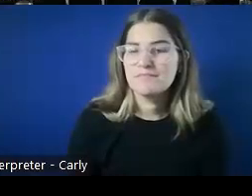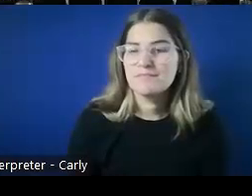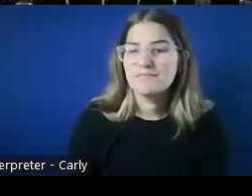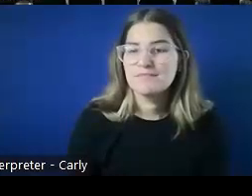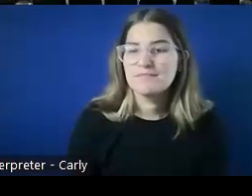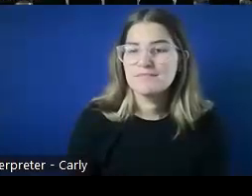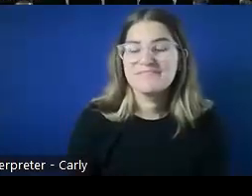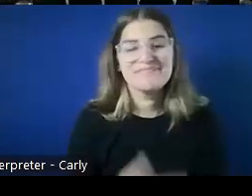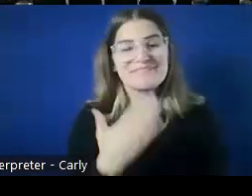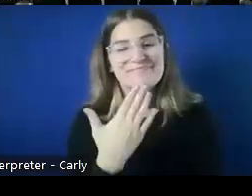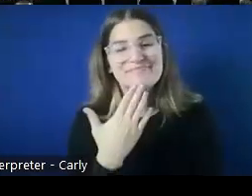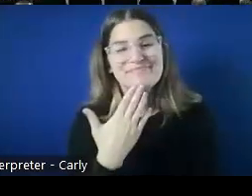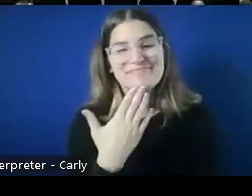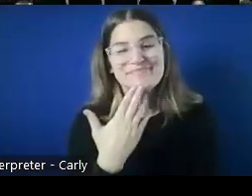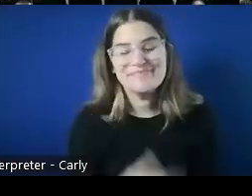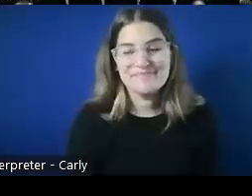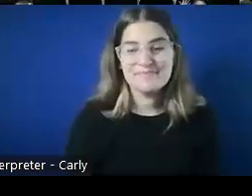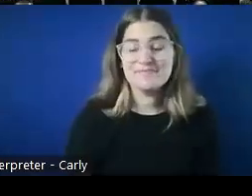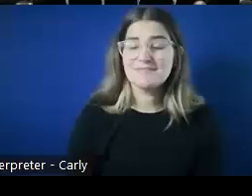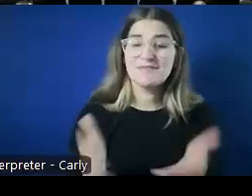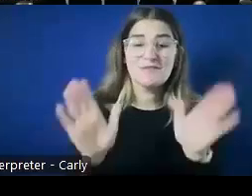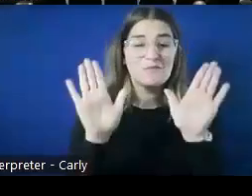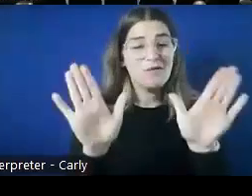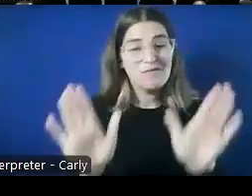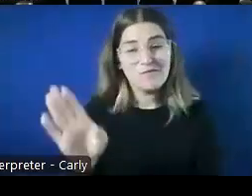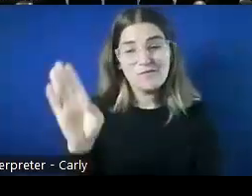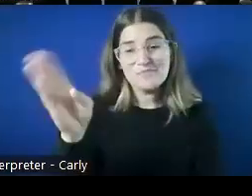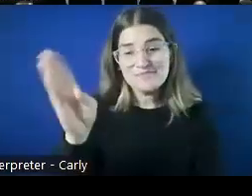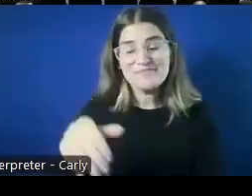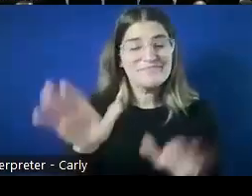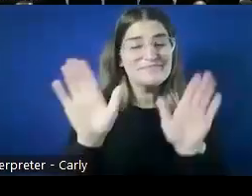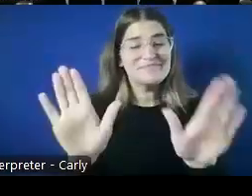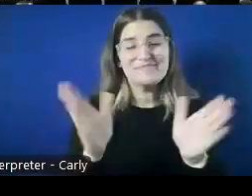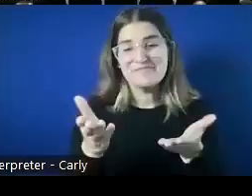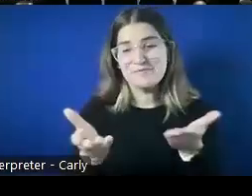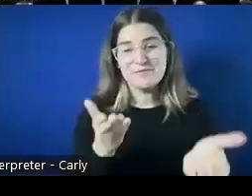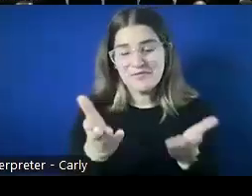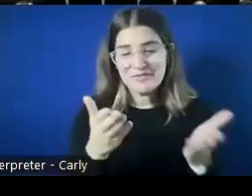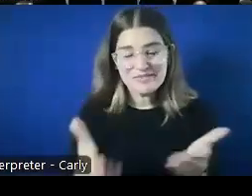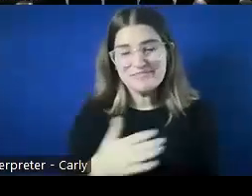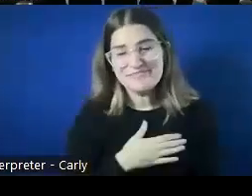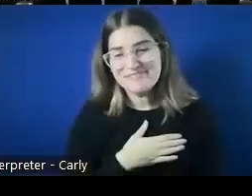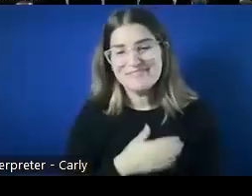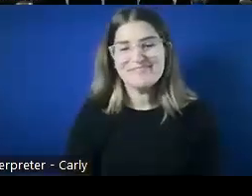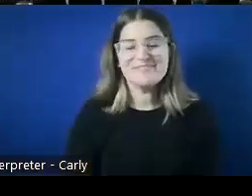thank you very much a wonderful wonderful service wonderful presentation uh my question uh actually